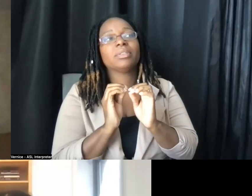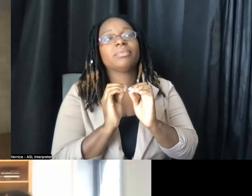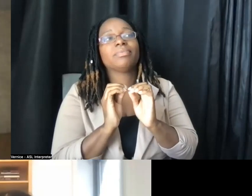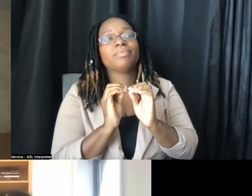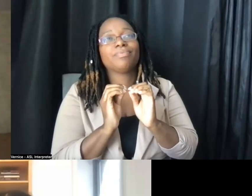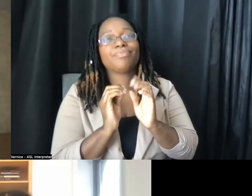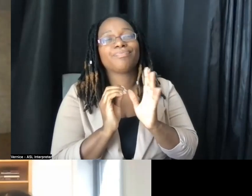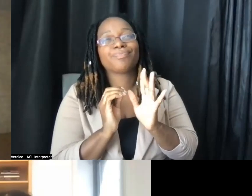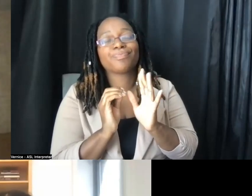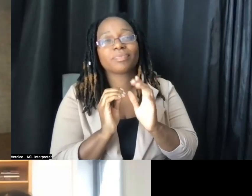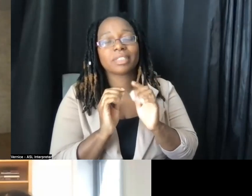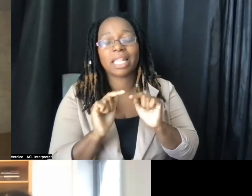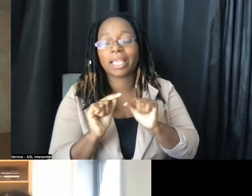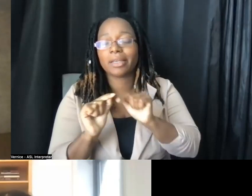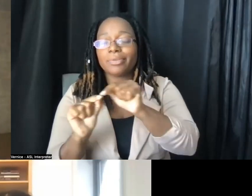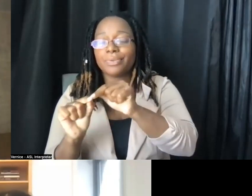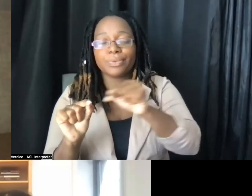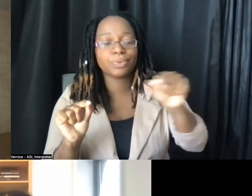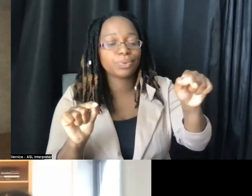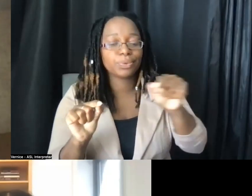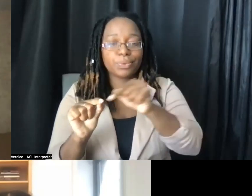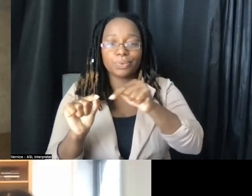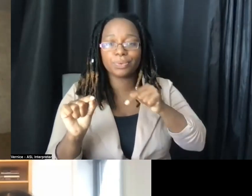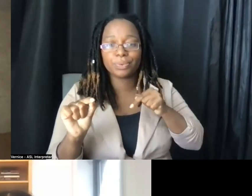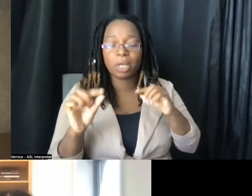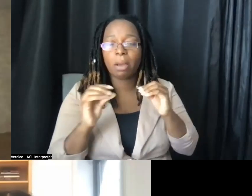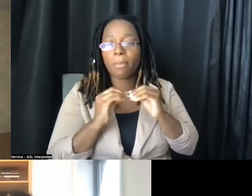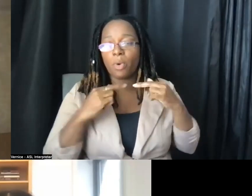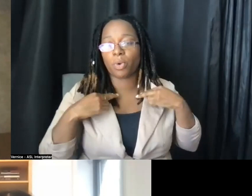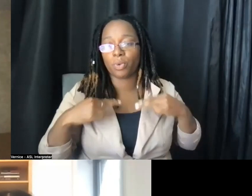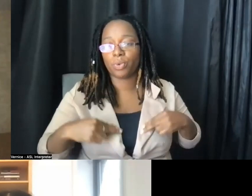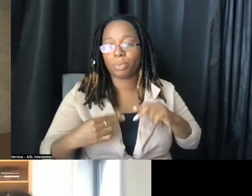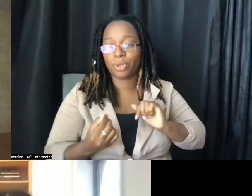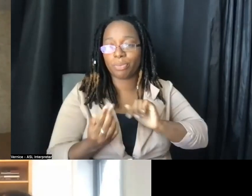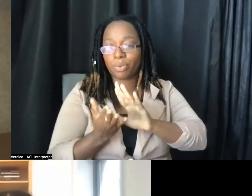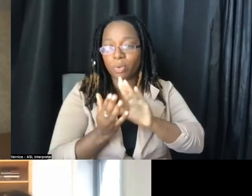an extension of a much more human way to interact with people.